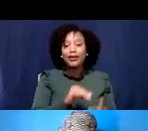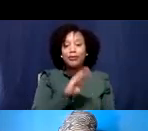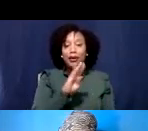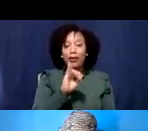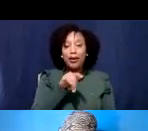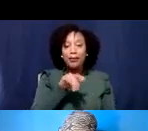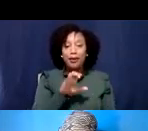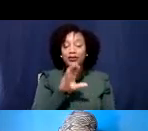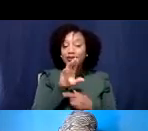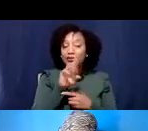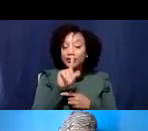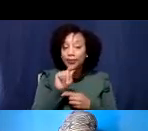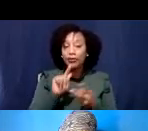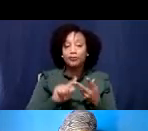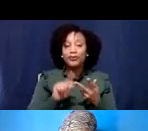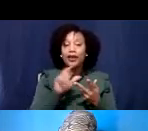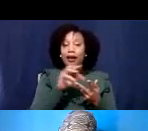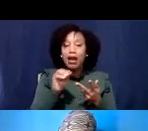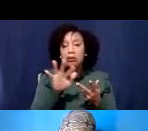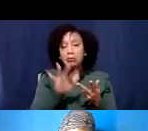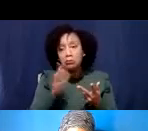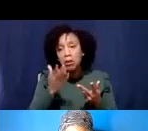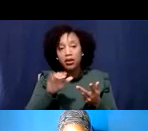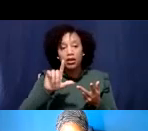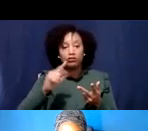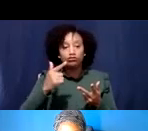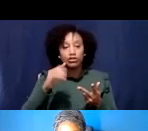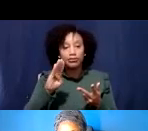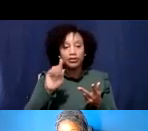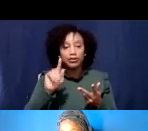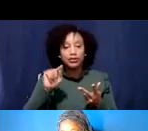disabled, and/or LGBTQIA2+ individuals